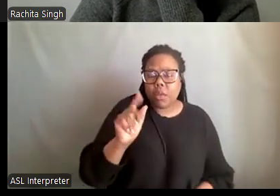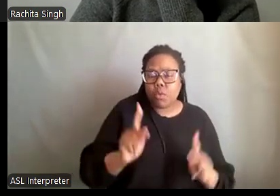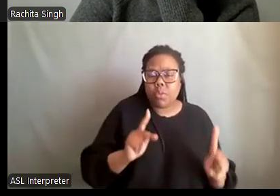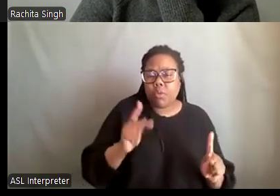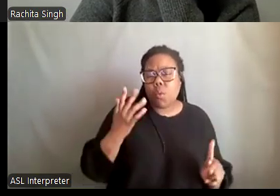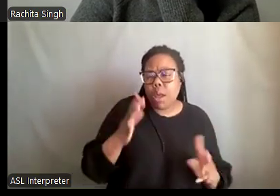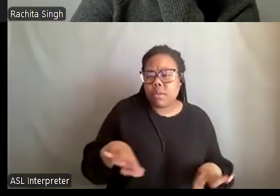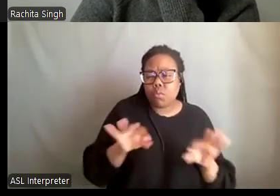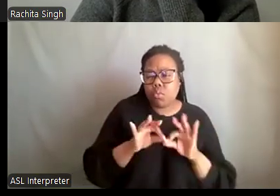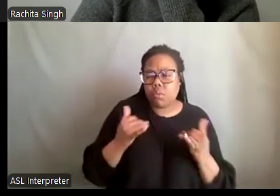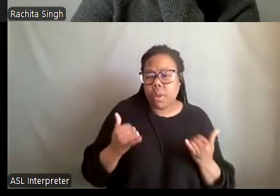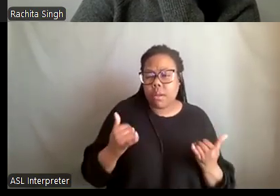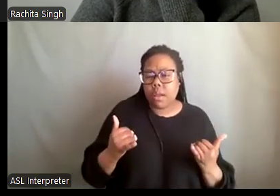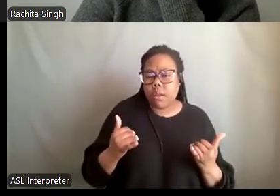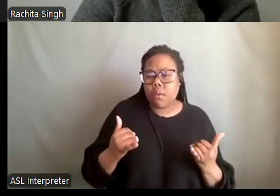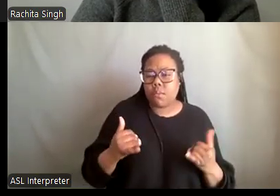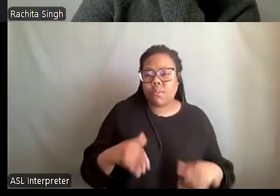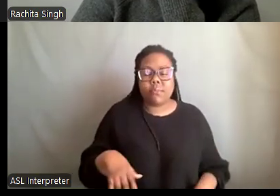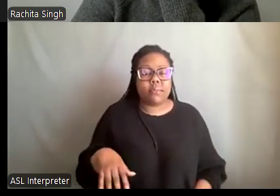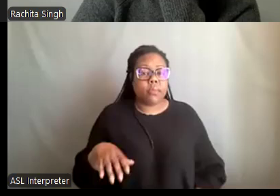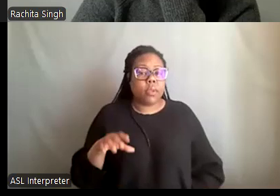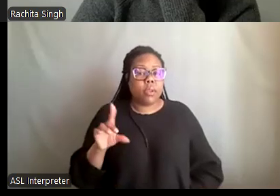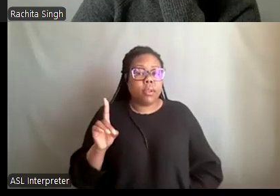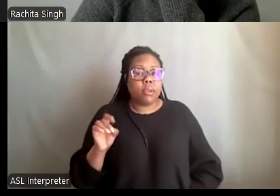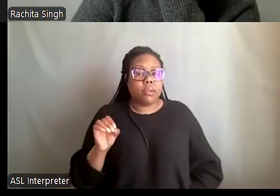disabled people is so important right now?